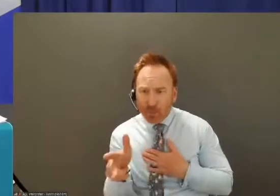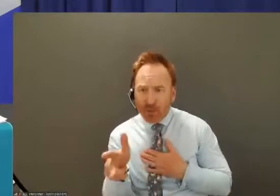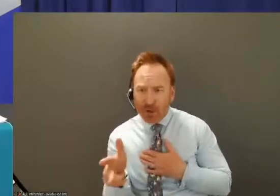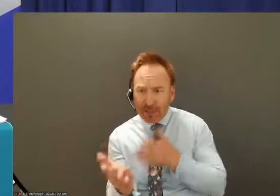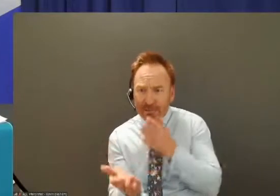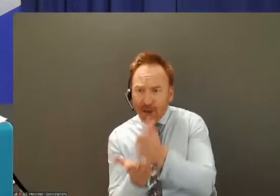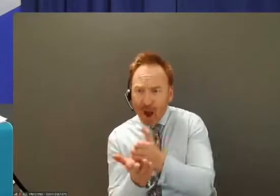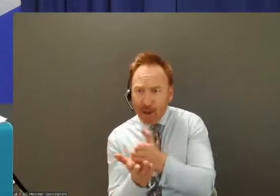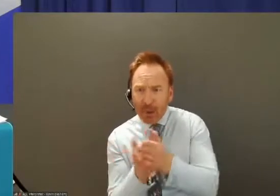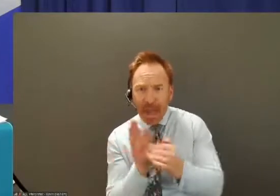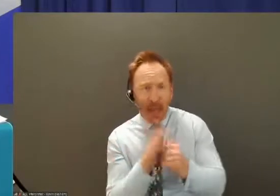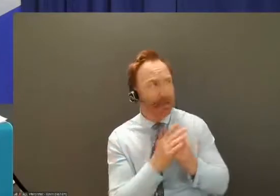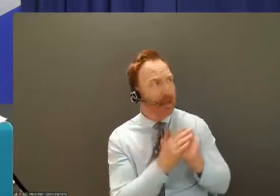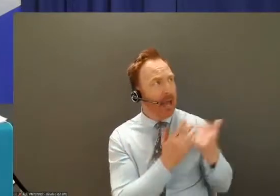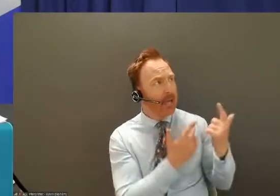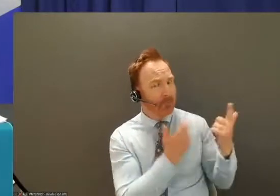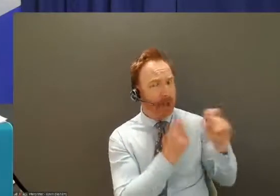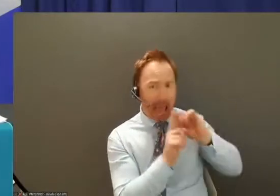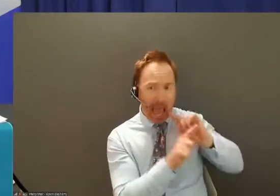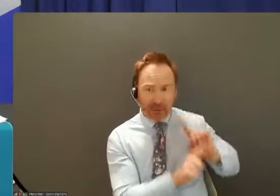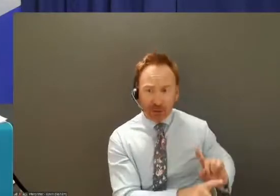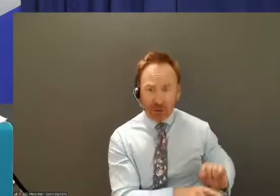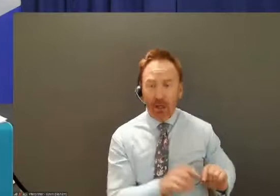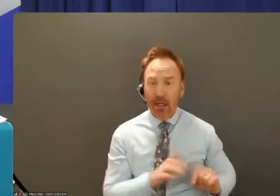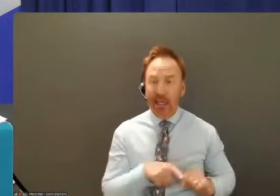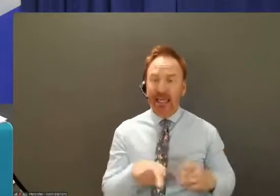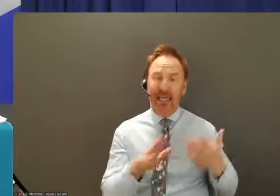of the people.